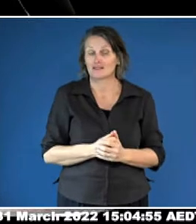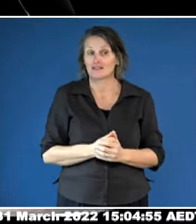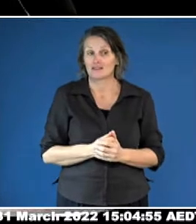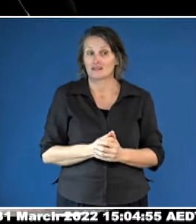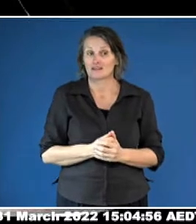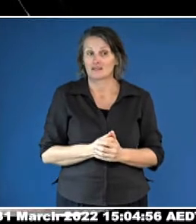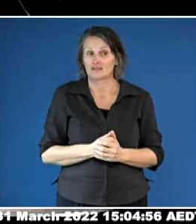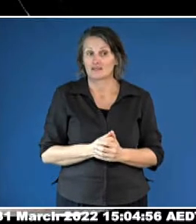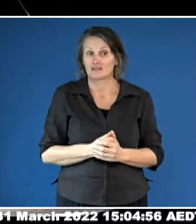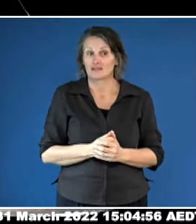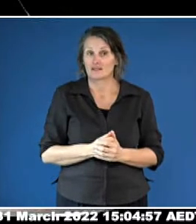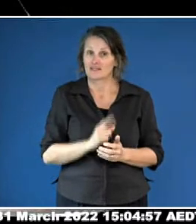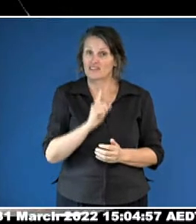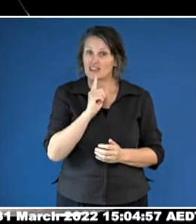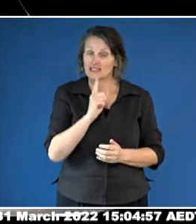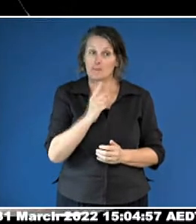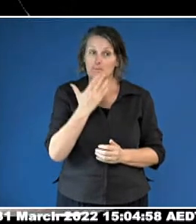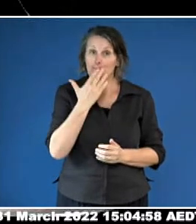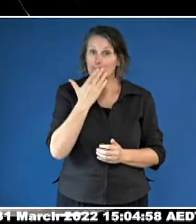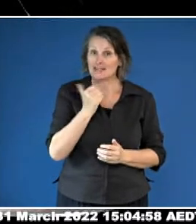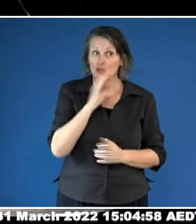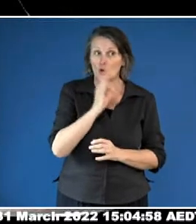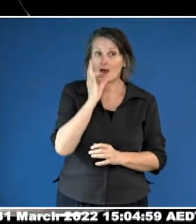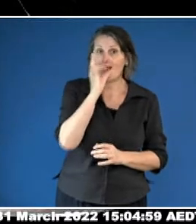encouraged not to speak up for the support that we need.